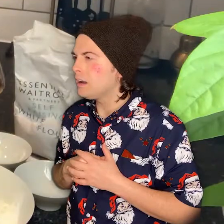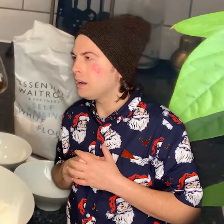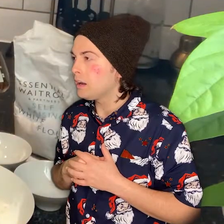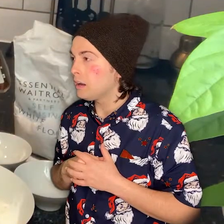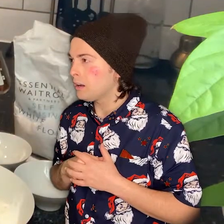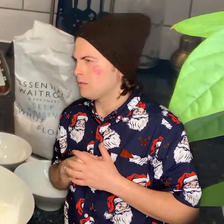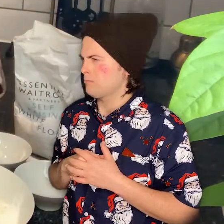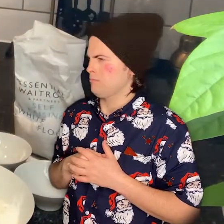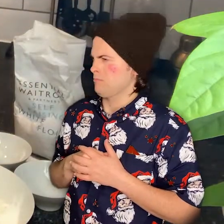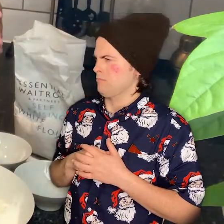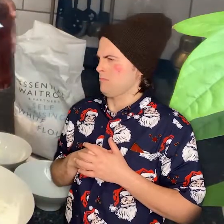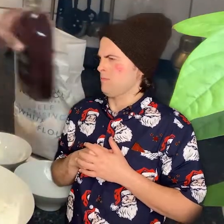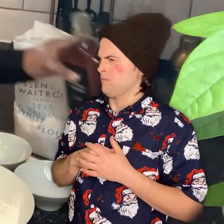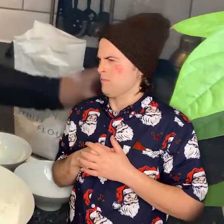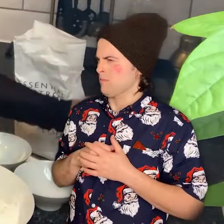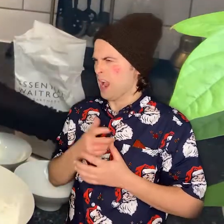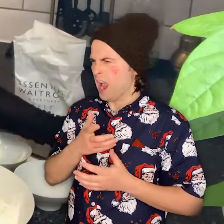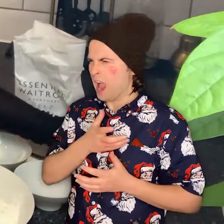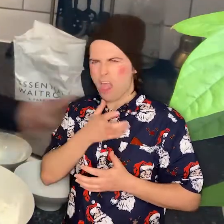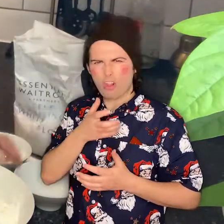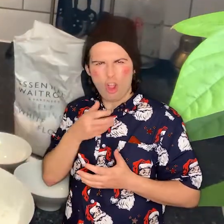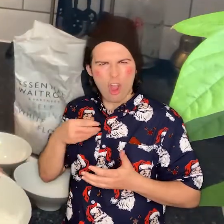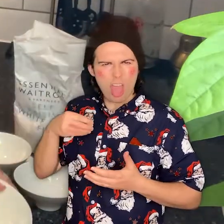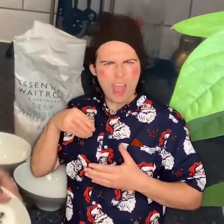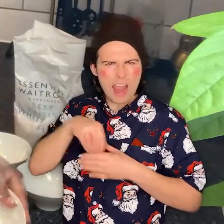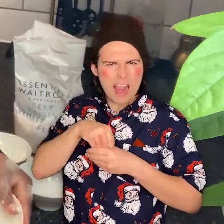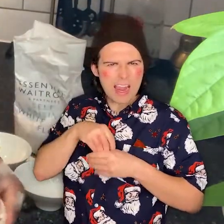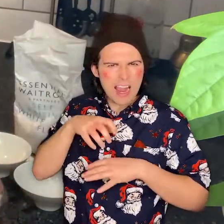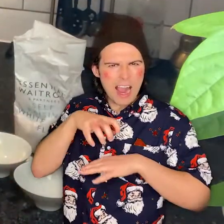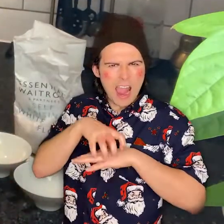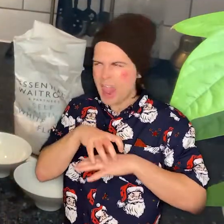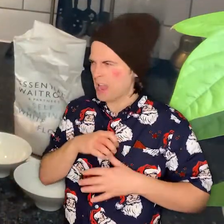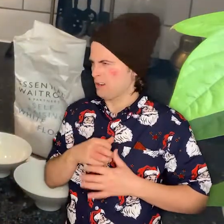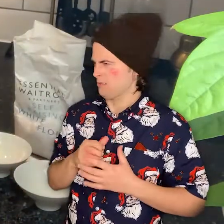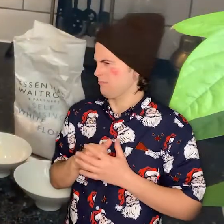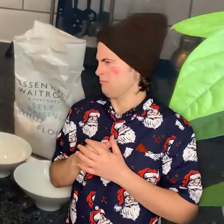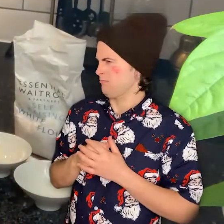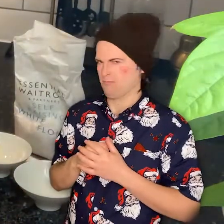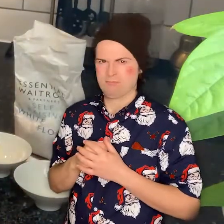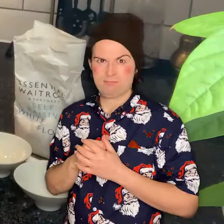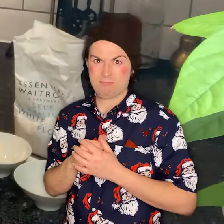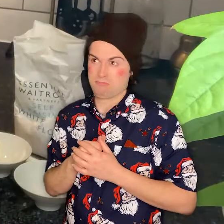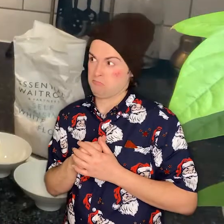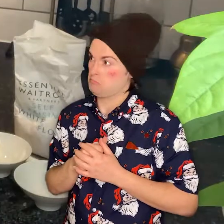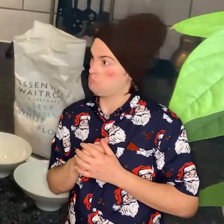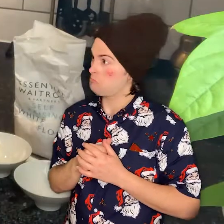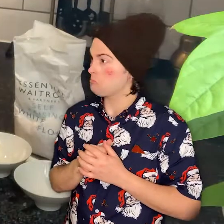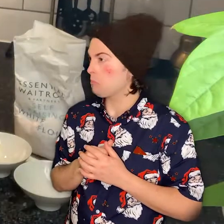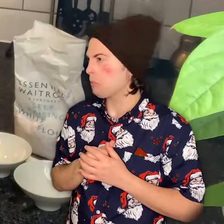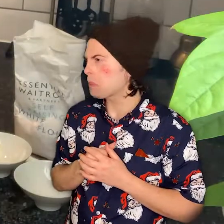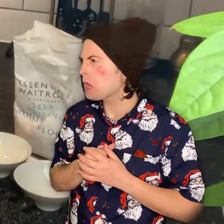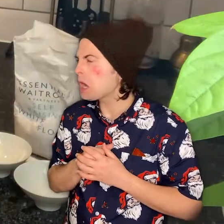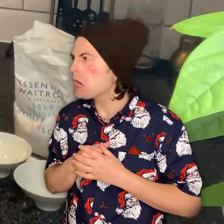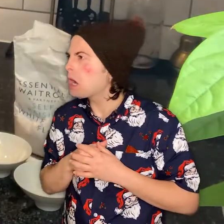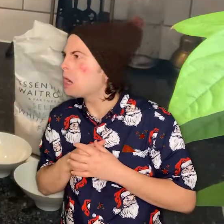We do this so that if anyone were to check your larder, they’d be able to see that you’ve used all the ingredients up